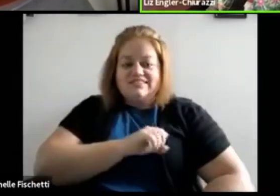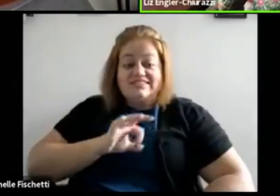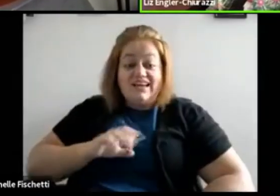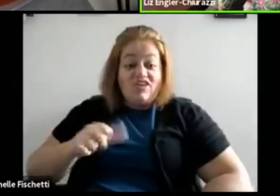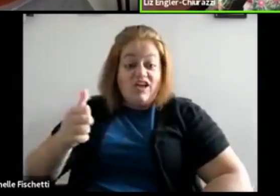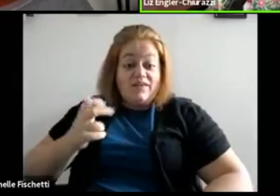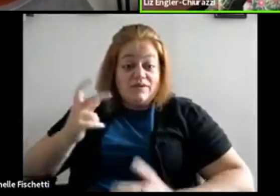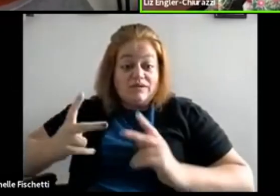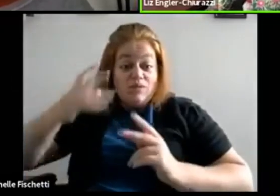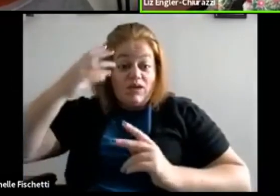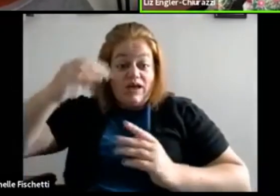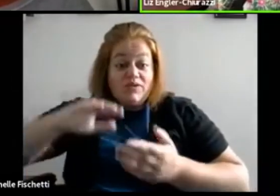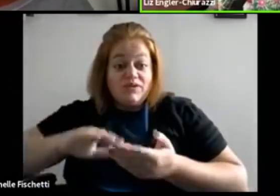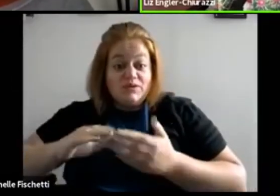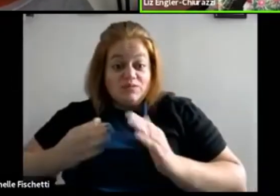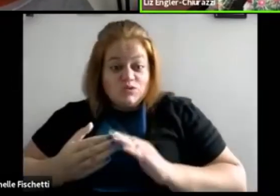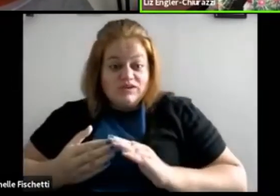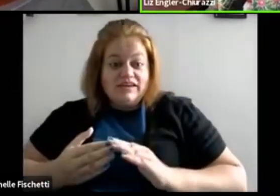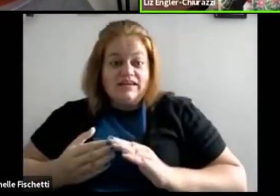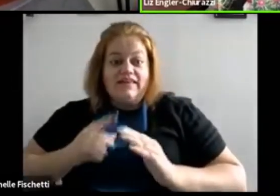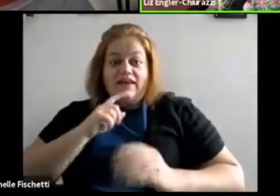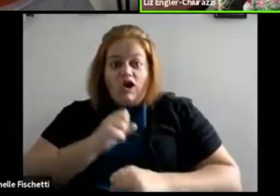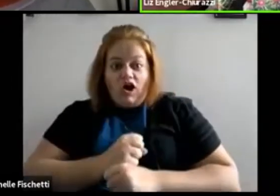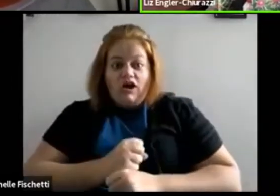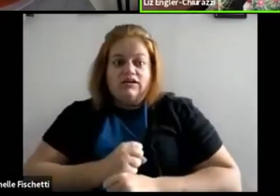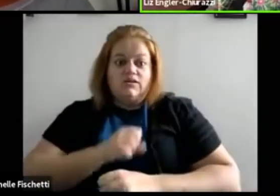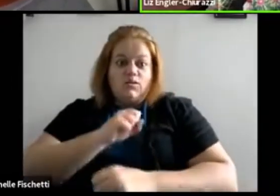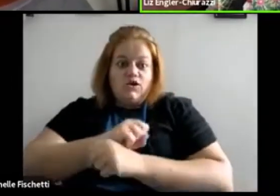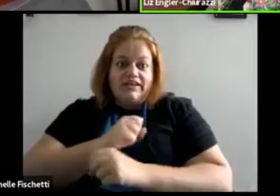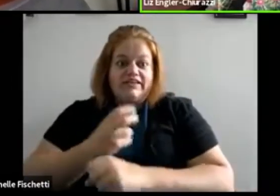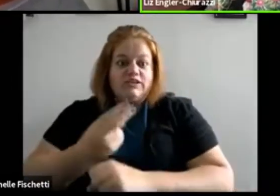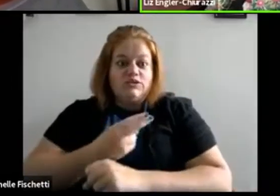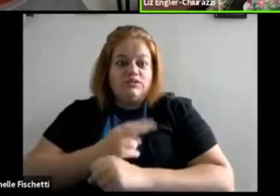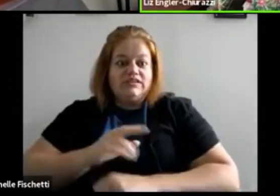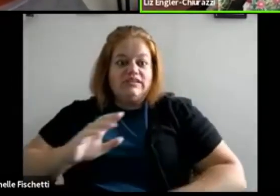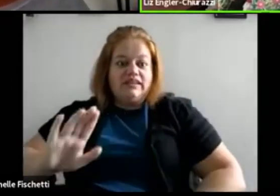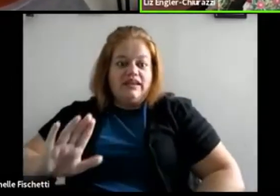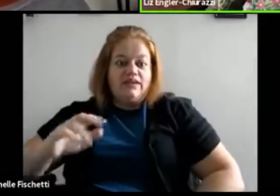academia who are using their PhDs for things that aren't